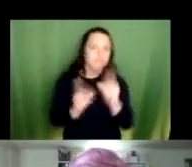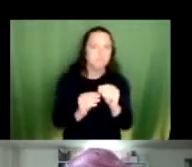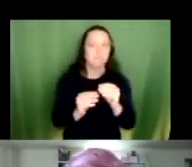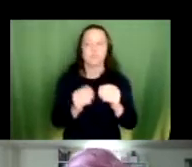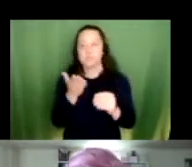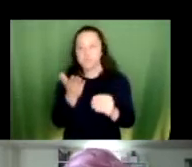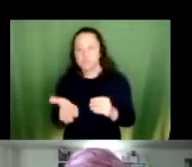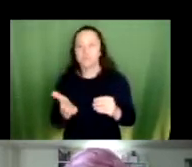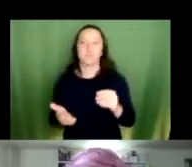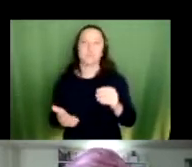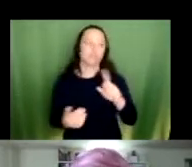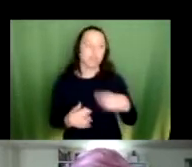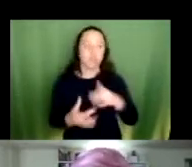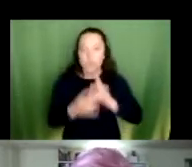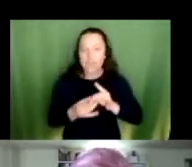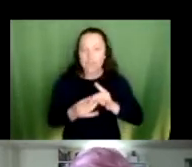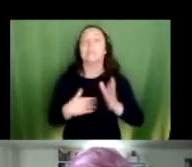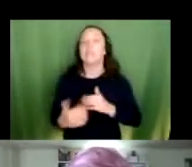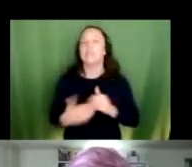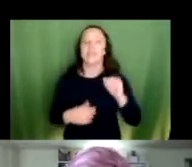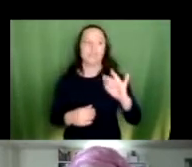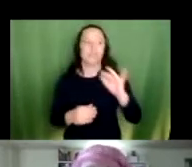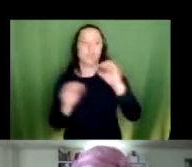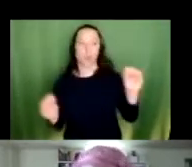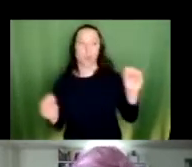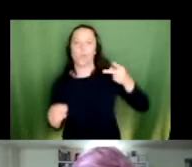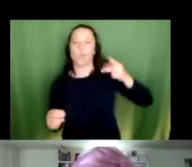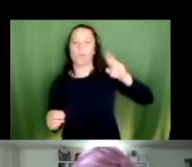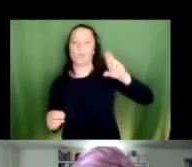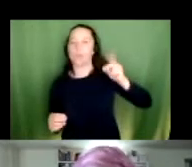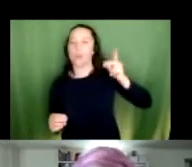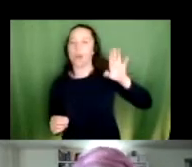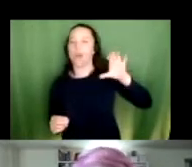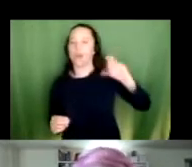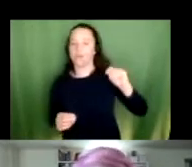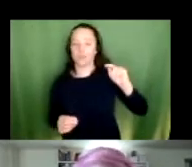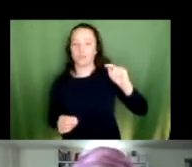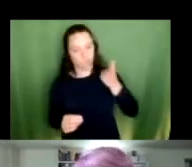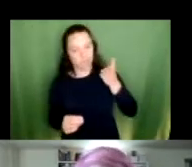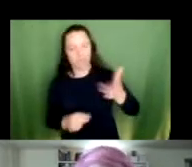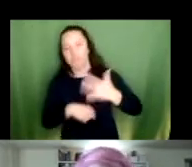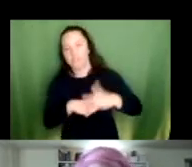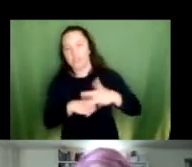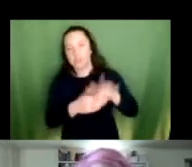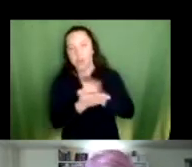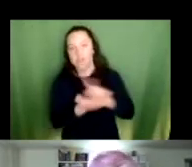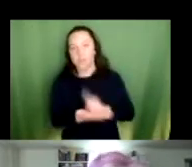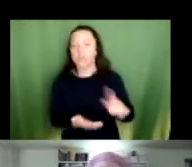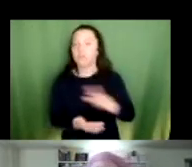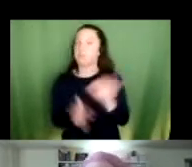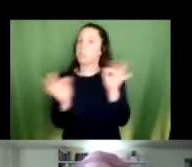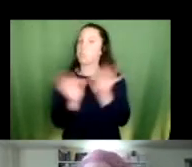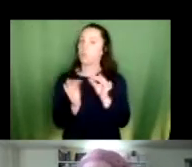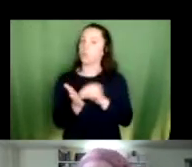and it was important for the students to know that it was there for them. Thank you so much.